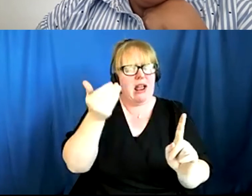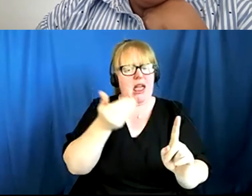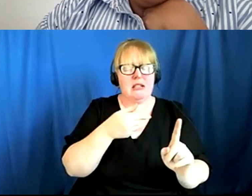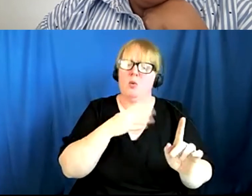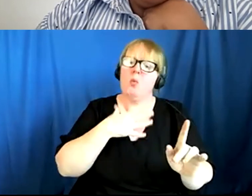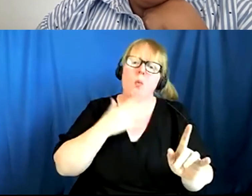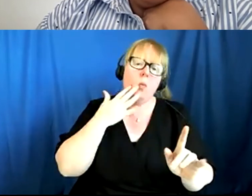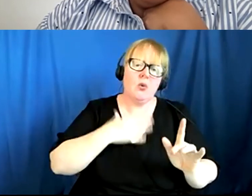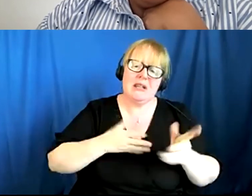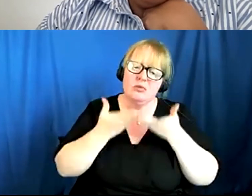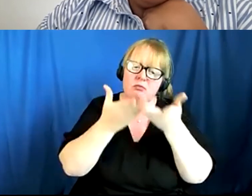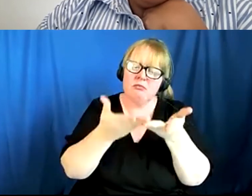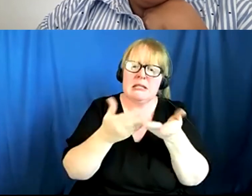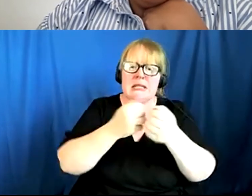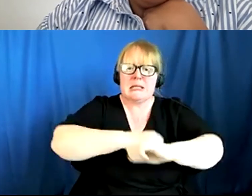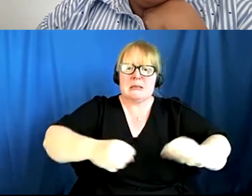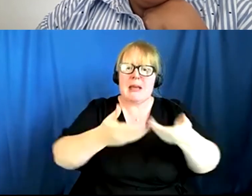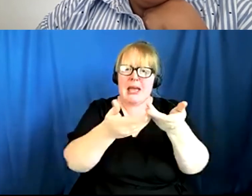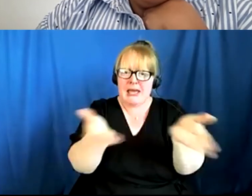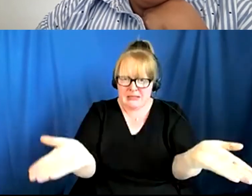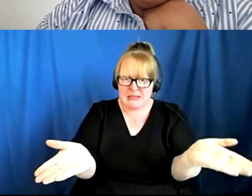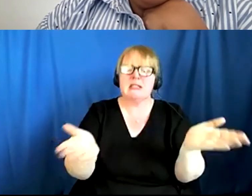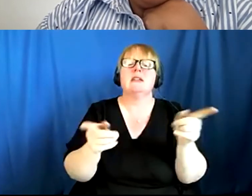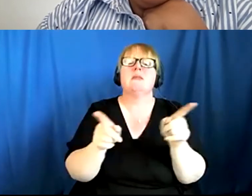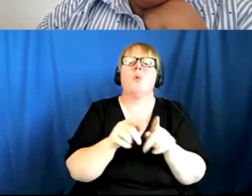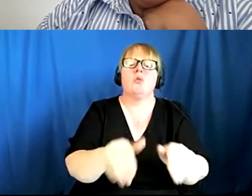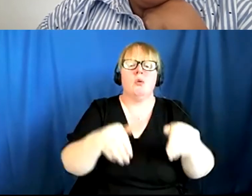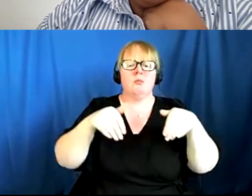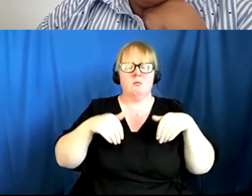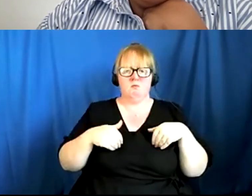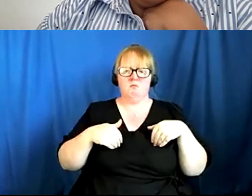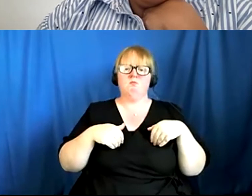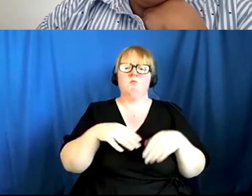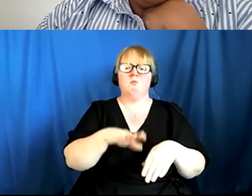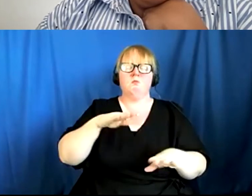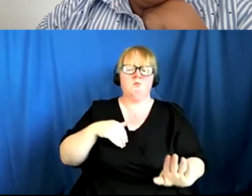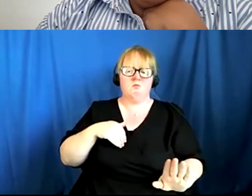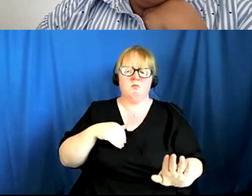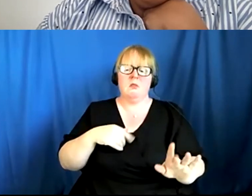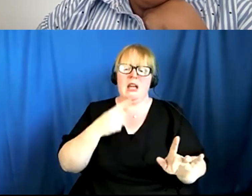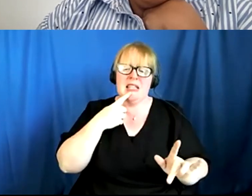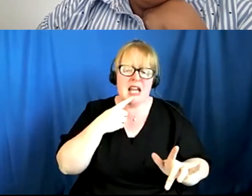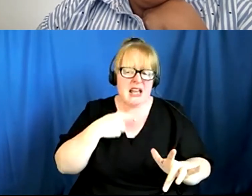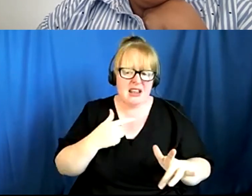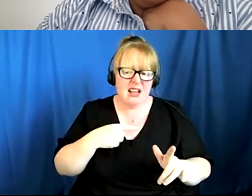as much as we struggle as artists, and we do, and it's a very difficult space, to operate and to